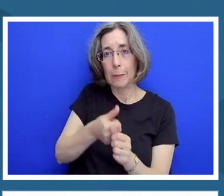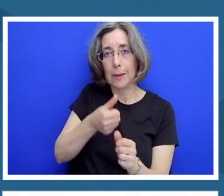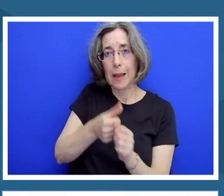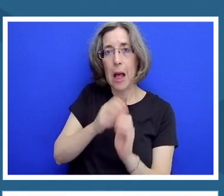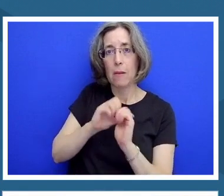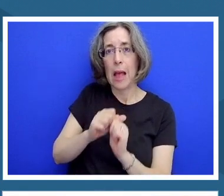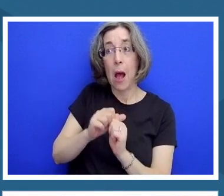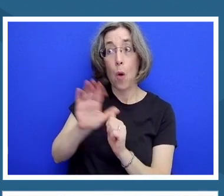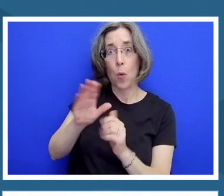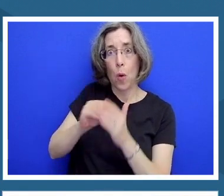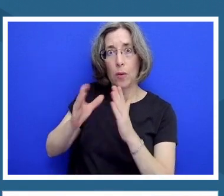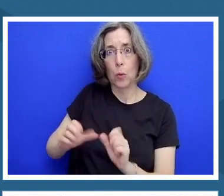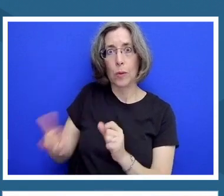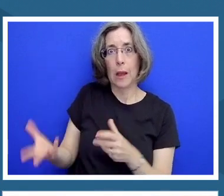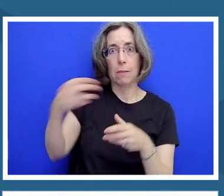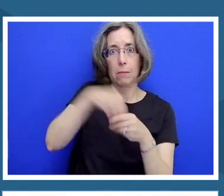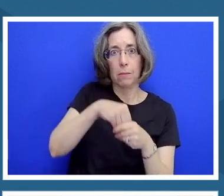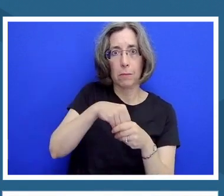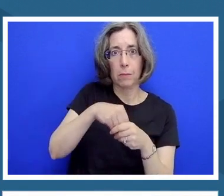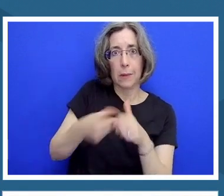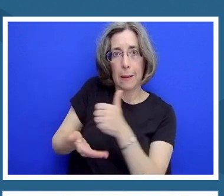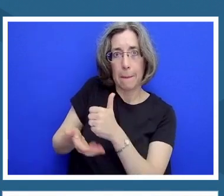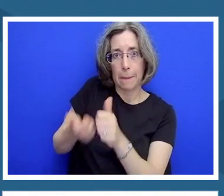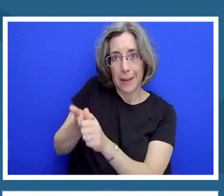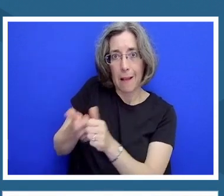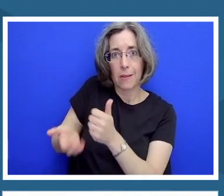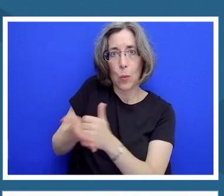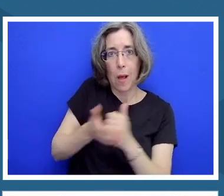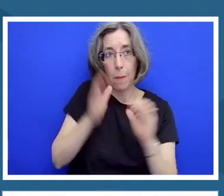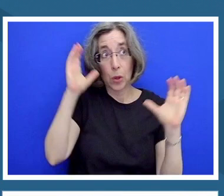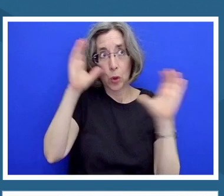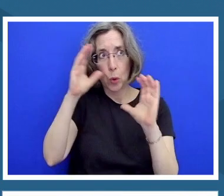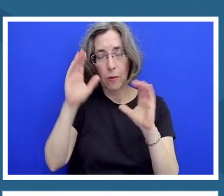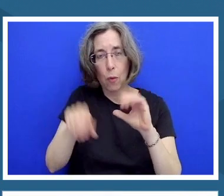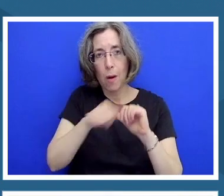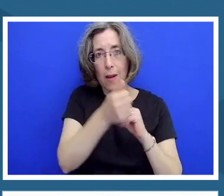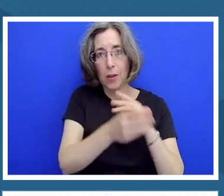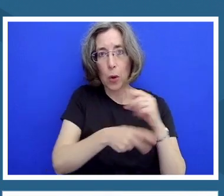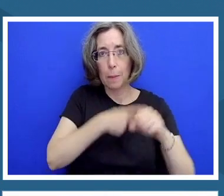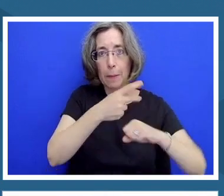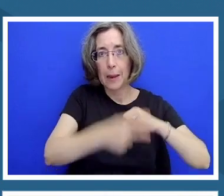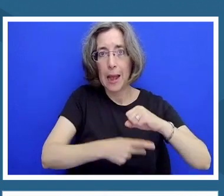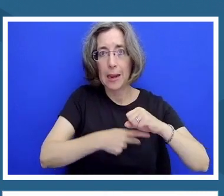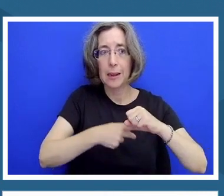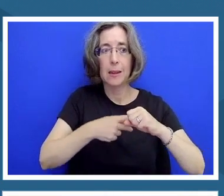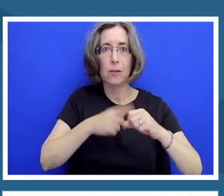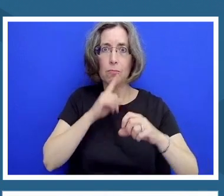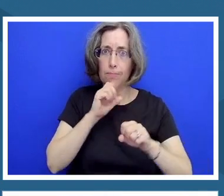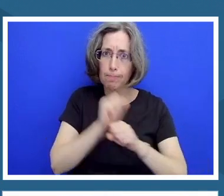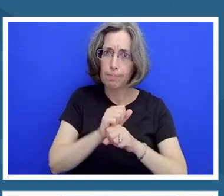exoplanets um where they'll have an opportunity for real authentic